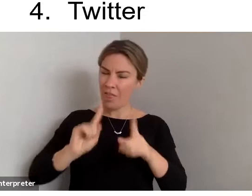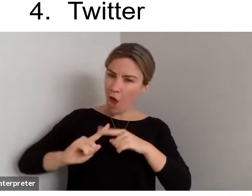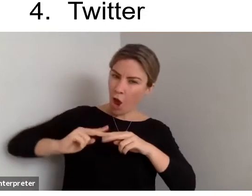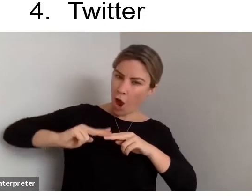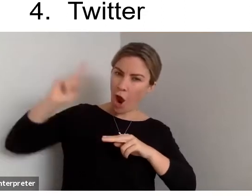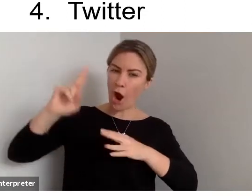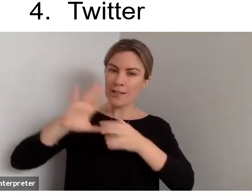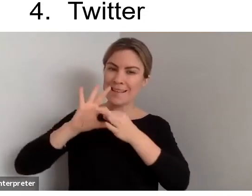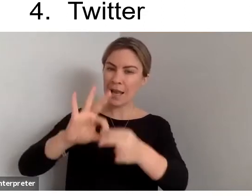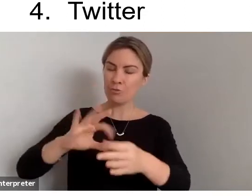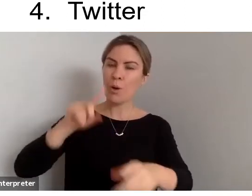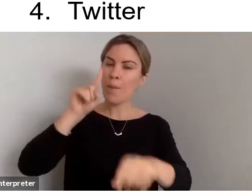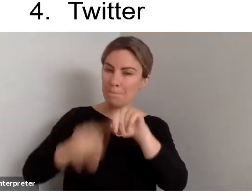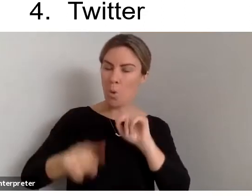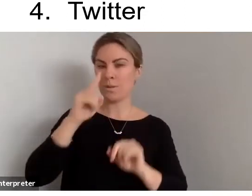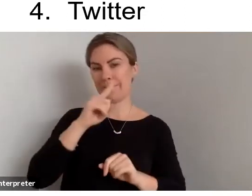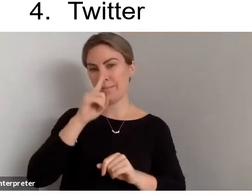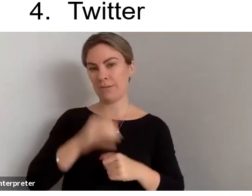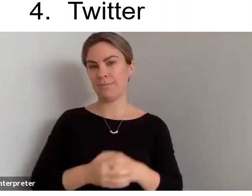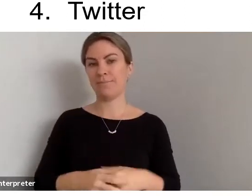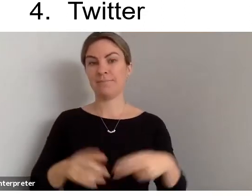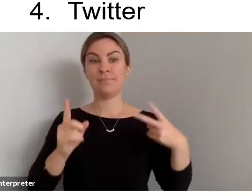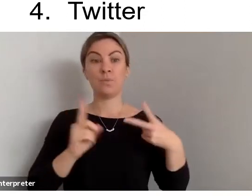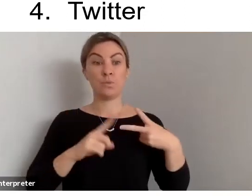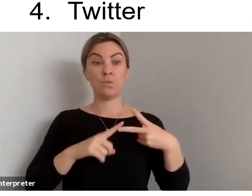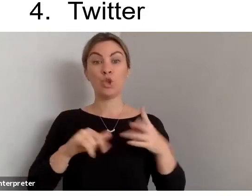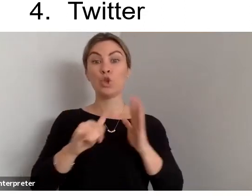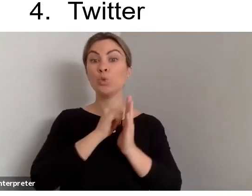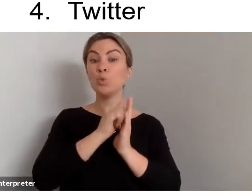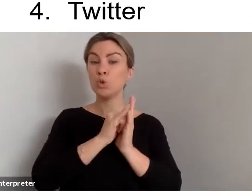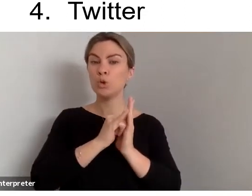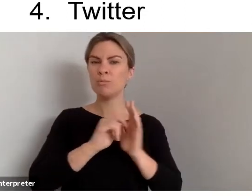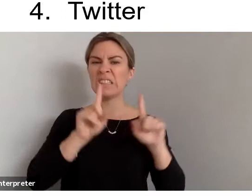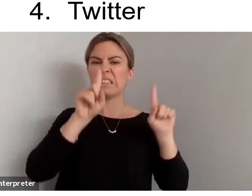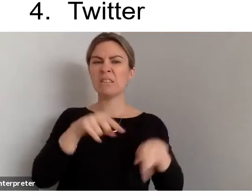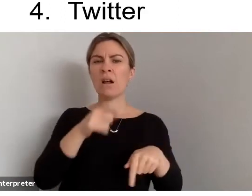YouTube, while starting out life as a video sharing platform has